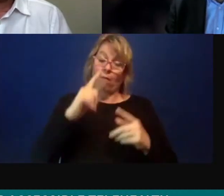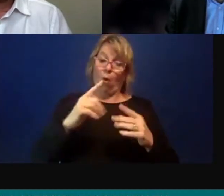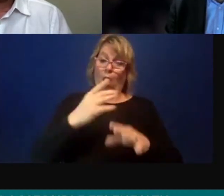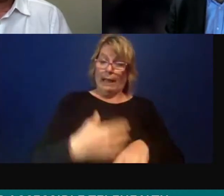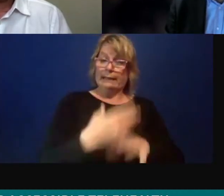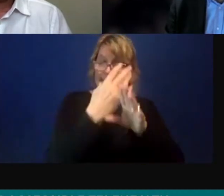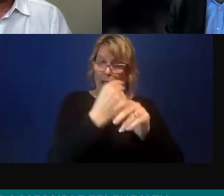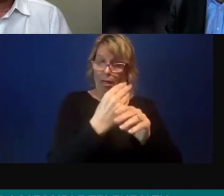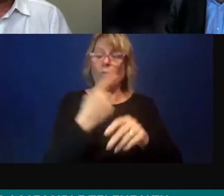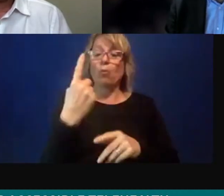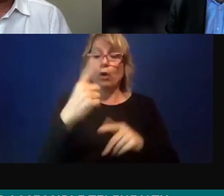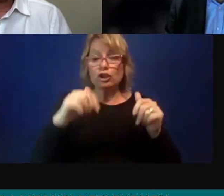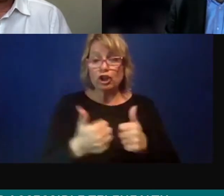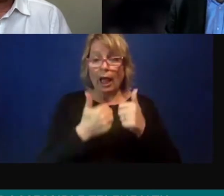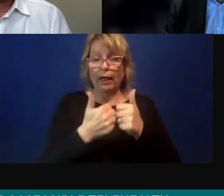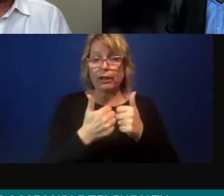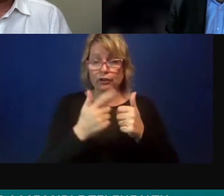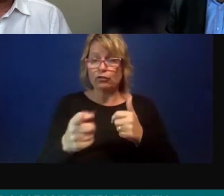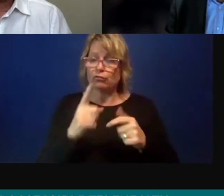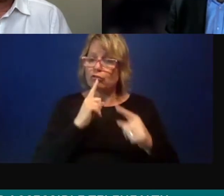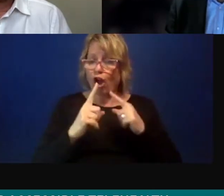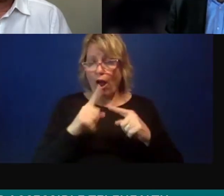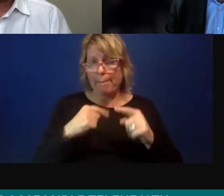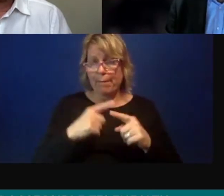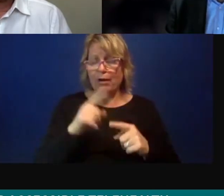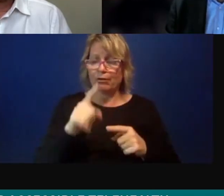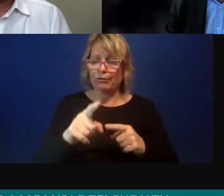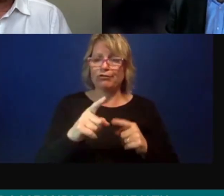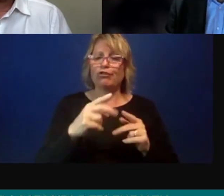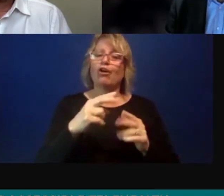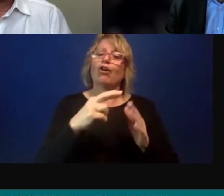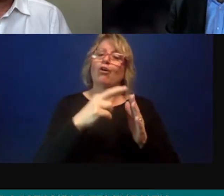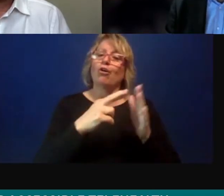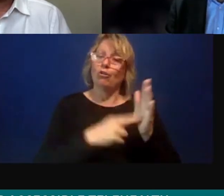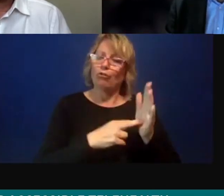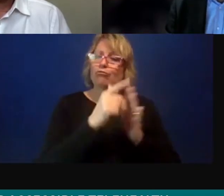one of the challenges you've talked about, regulatory constraint around data, there are